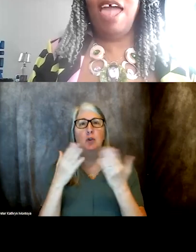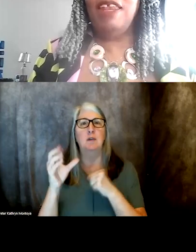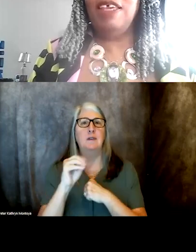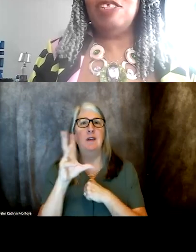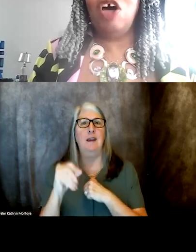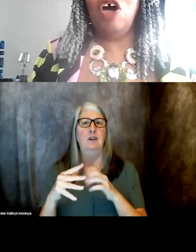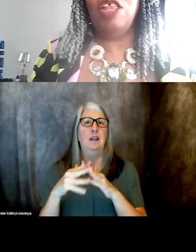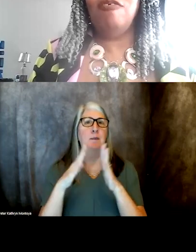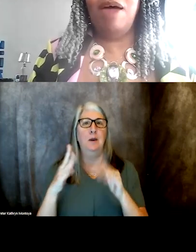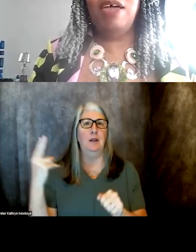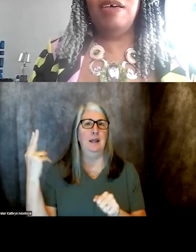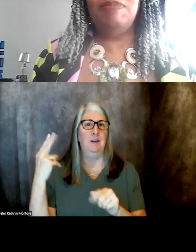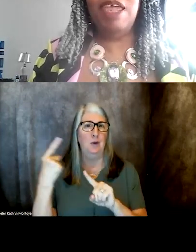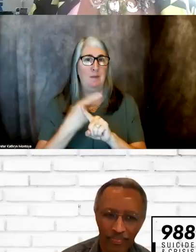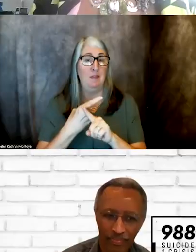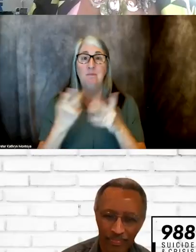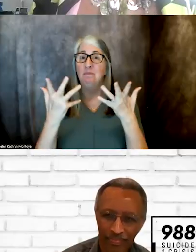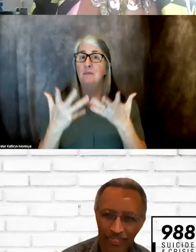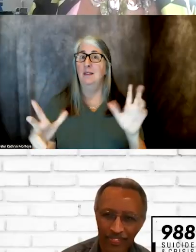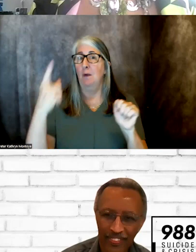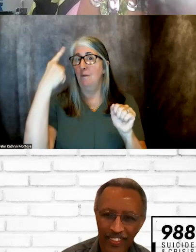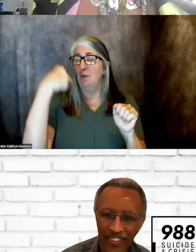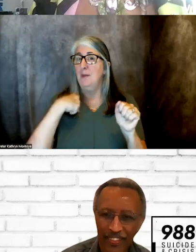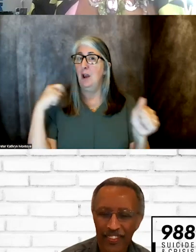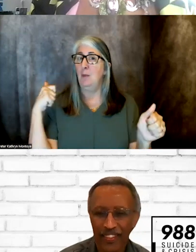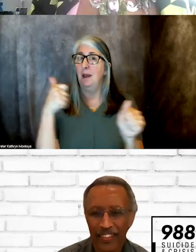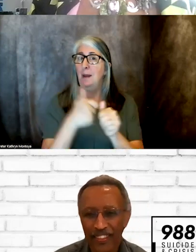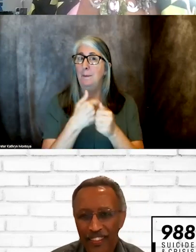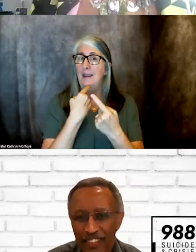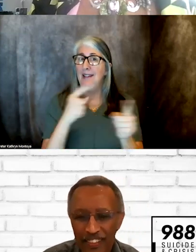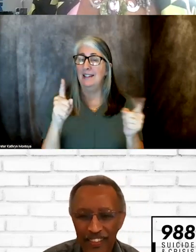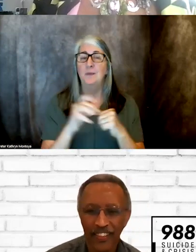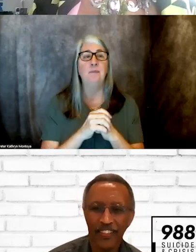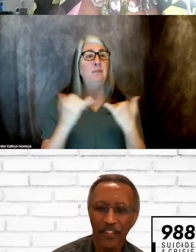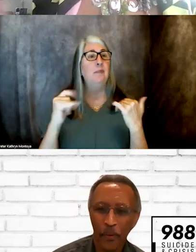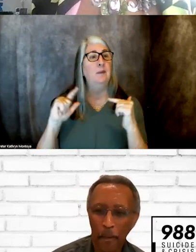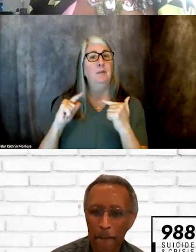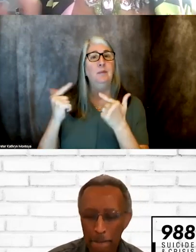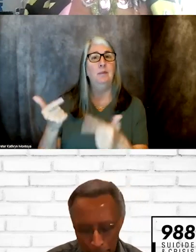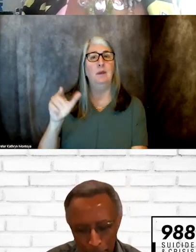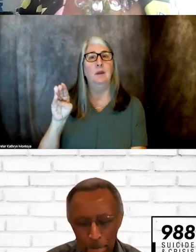SO THAT IS MY UPDATE. I WILL TURN IT BACK TO YOU, BRIAN. I WILL